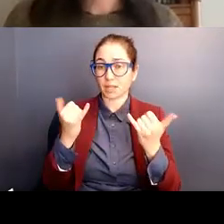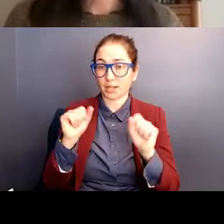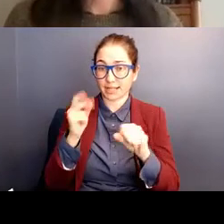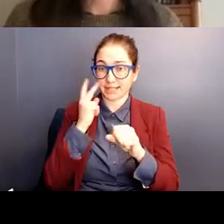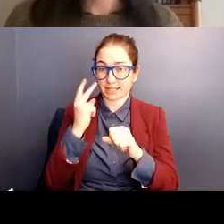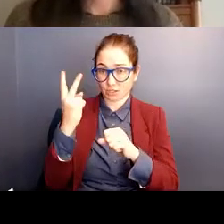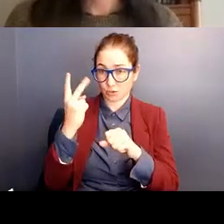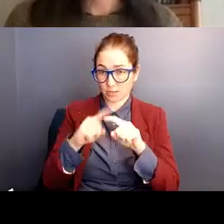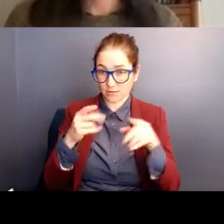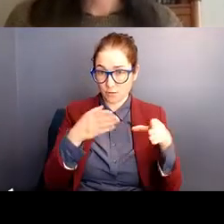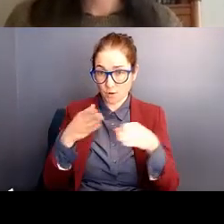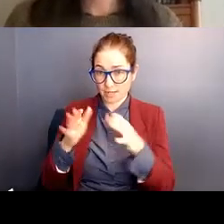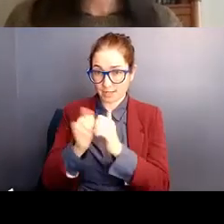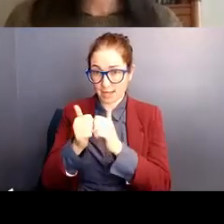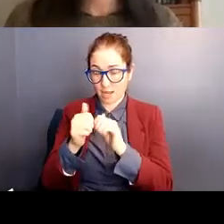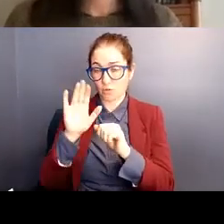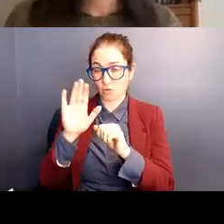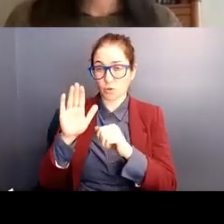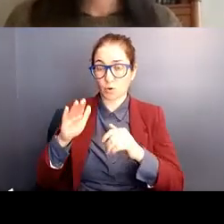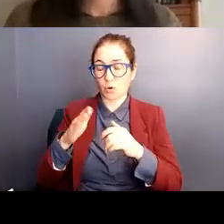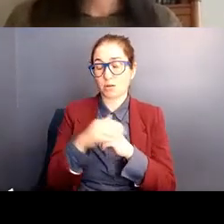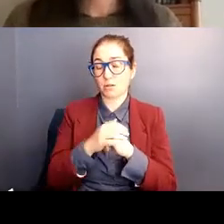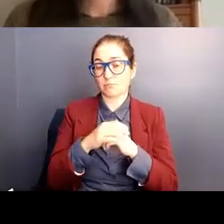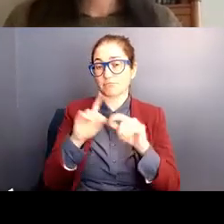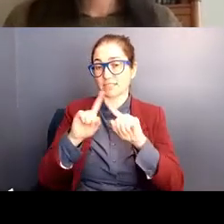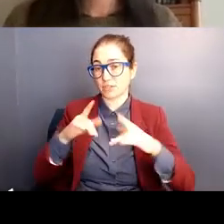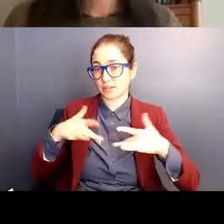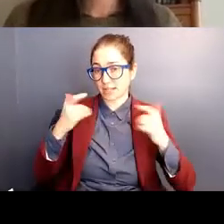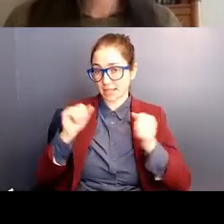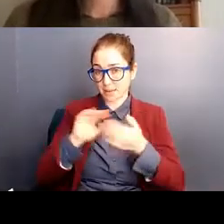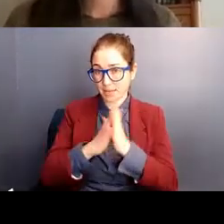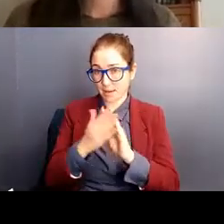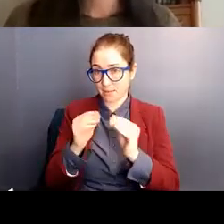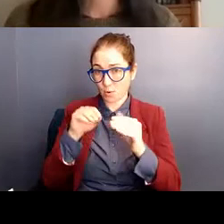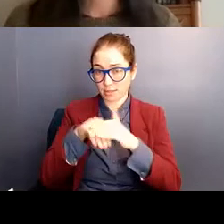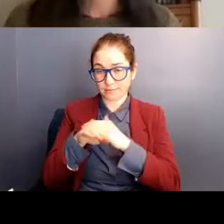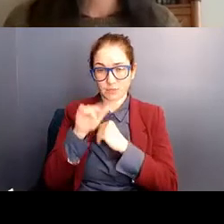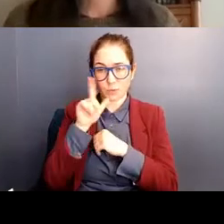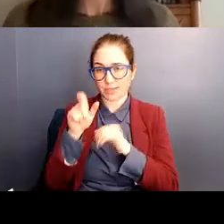that you can help make your livestreamed events more accessible. So I don't need to show you a video because you're actually seeing